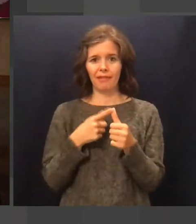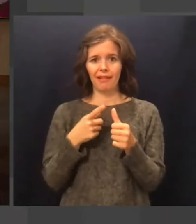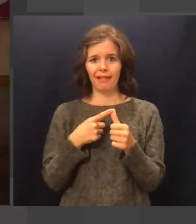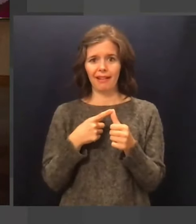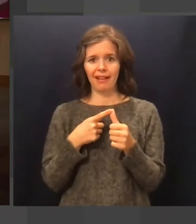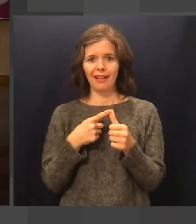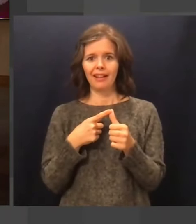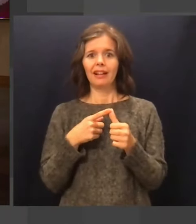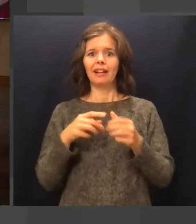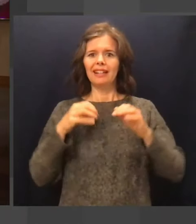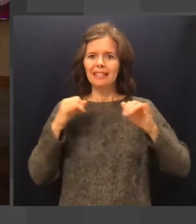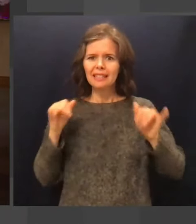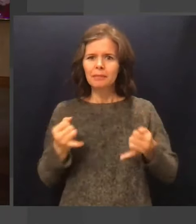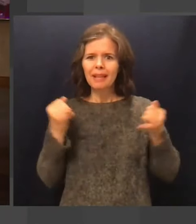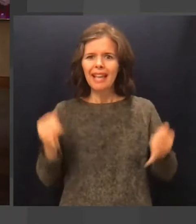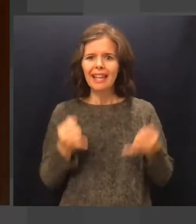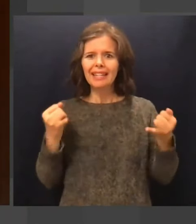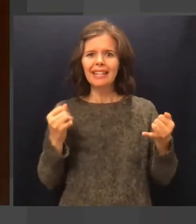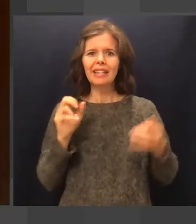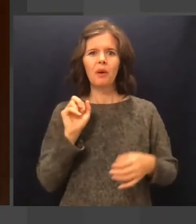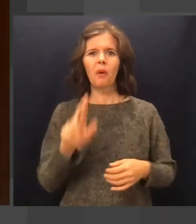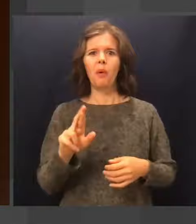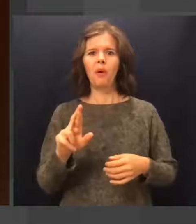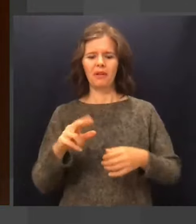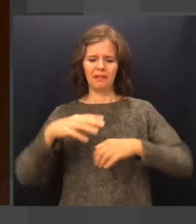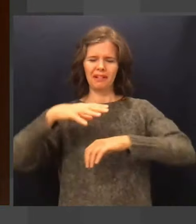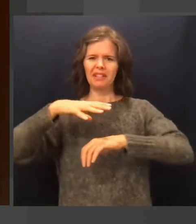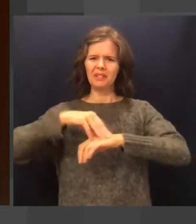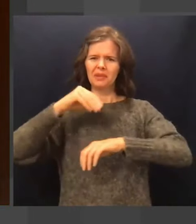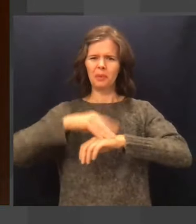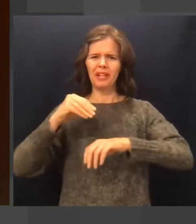AND SWISS CHEESE.